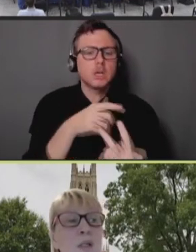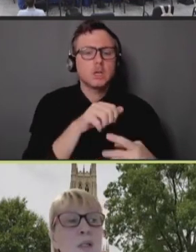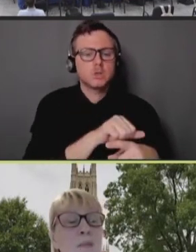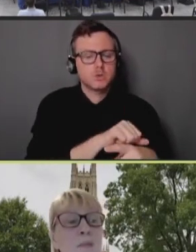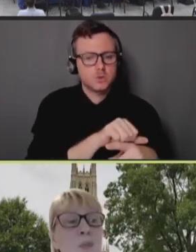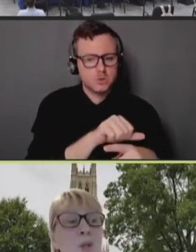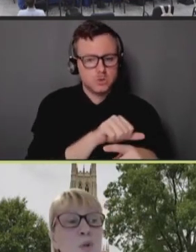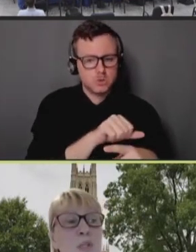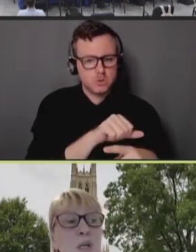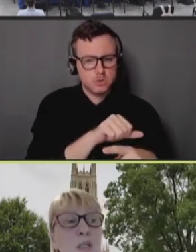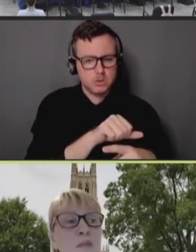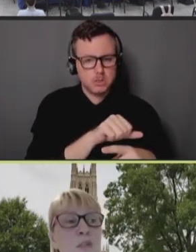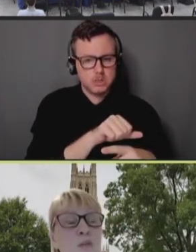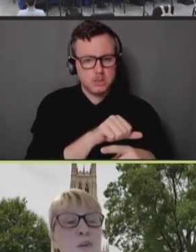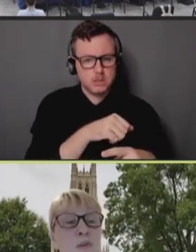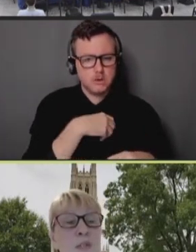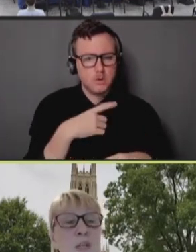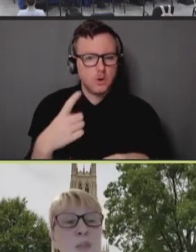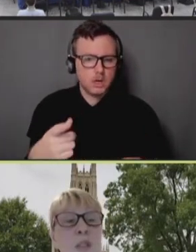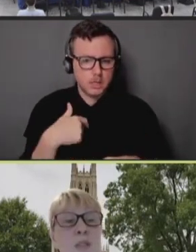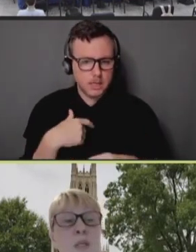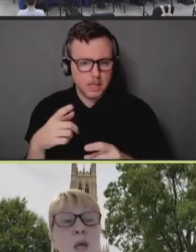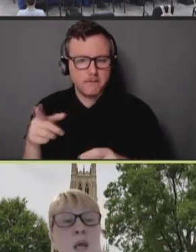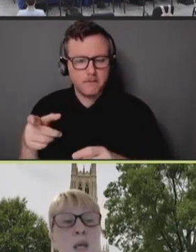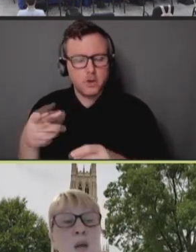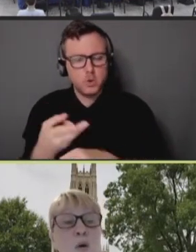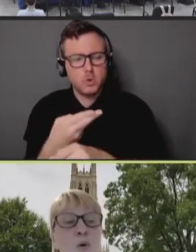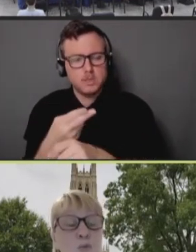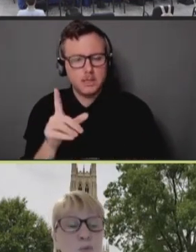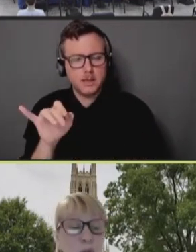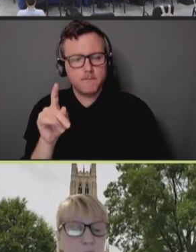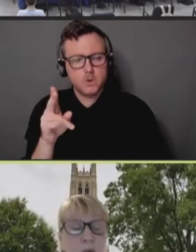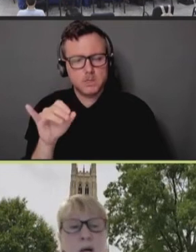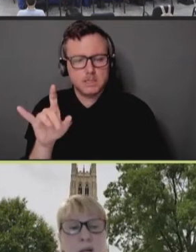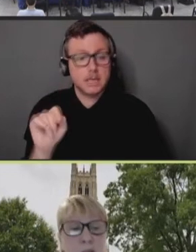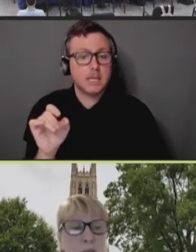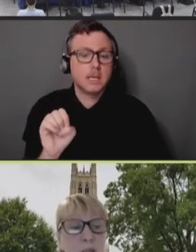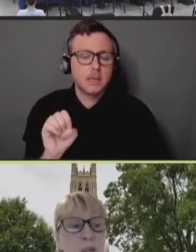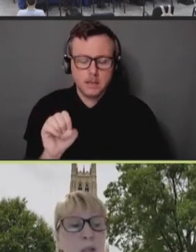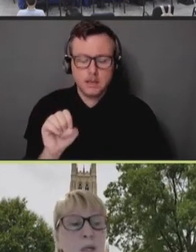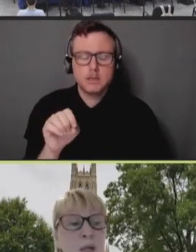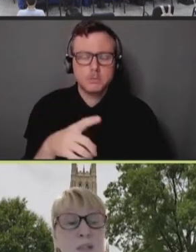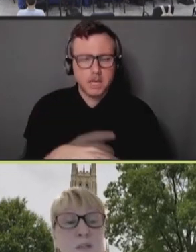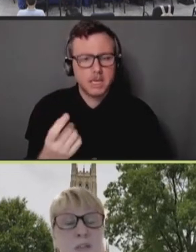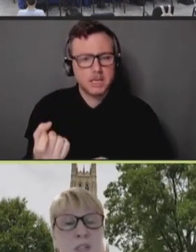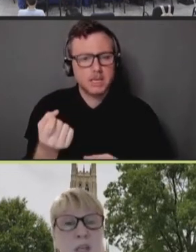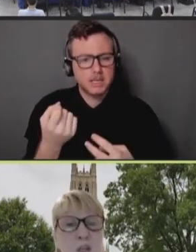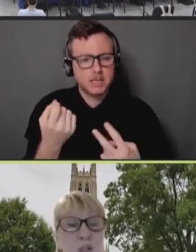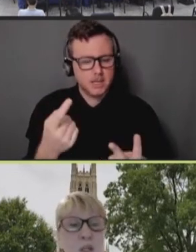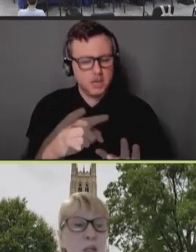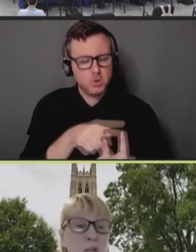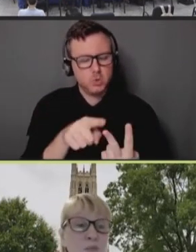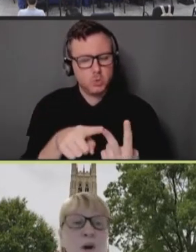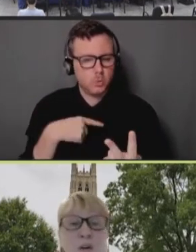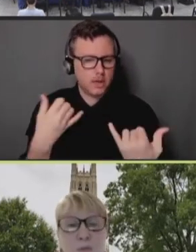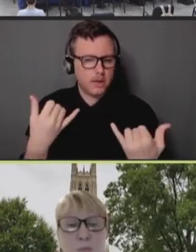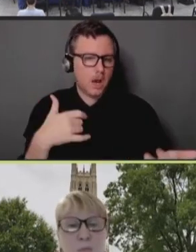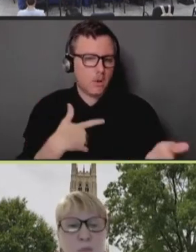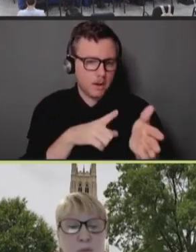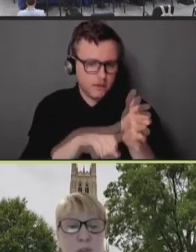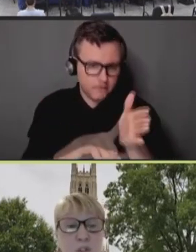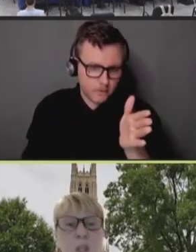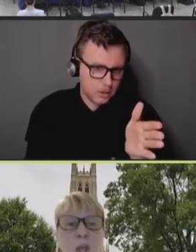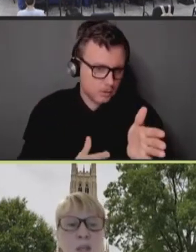cross reactivity of lymphocyte, but it is an area of current investigation and far from